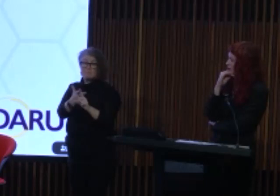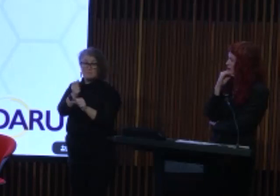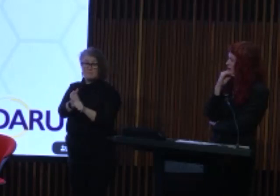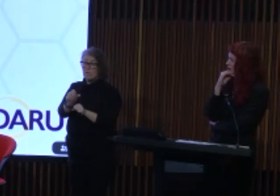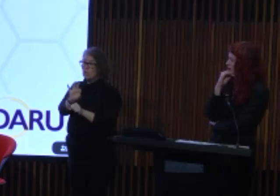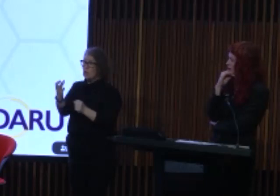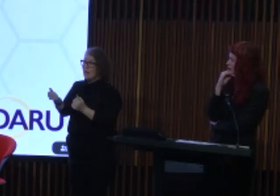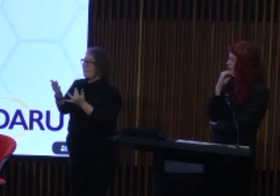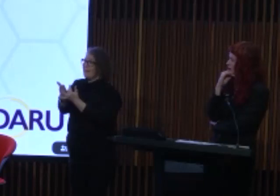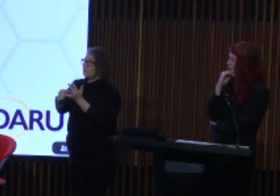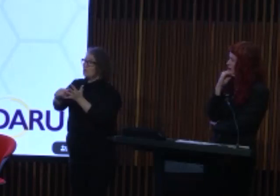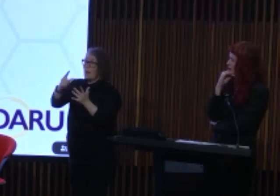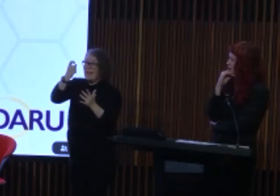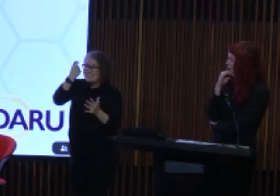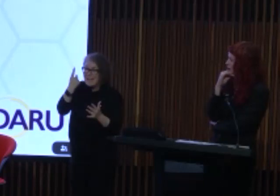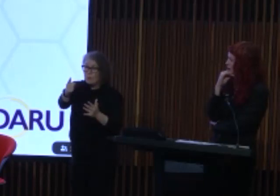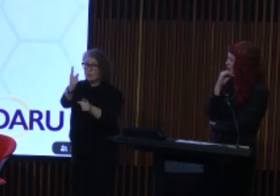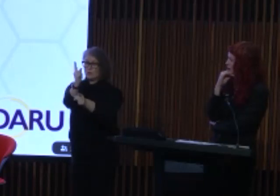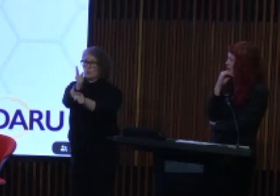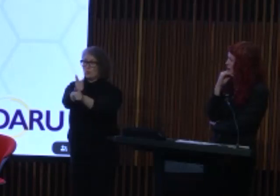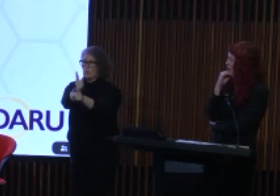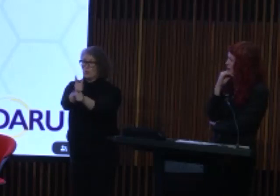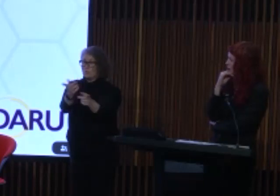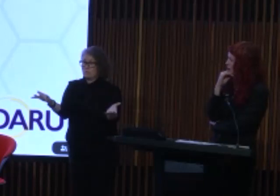what's going on and what's being said, then it's pretty hard to feel like you might get